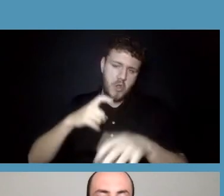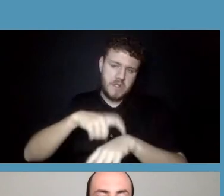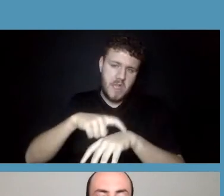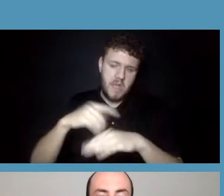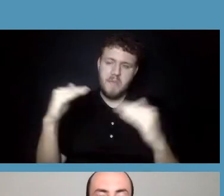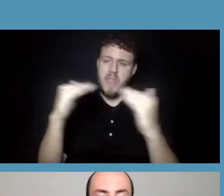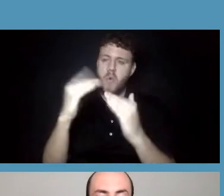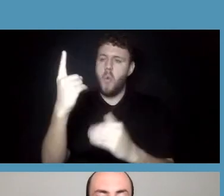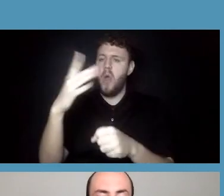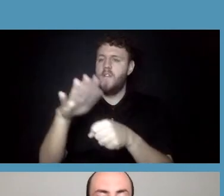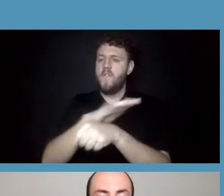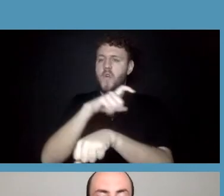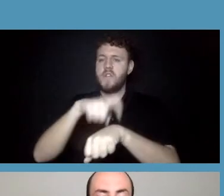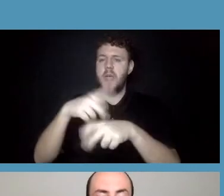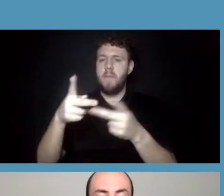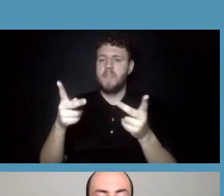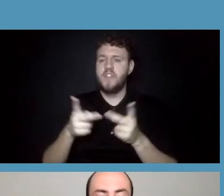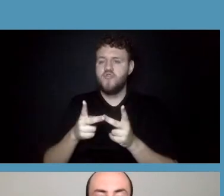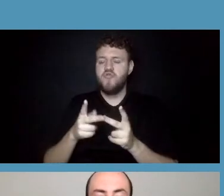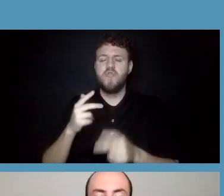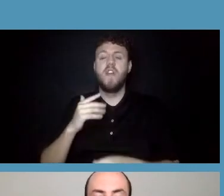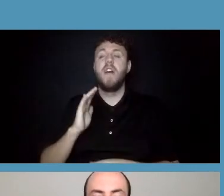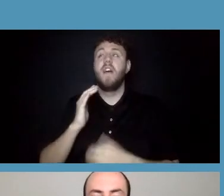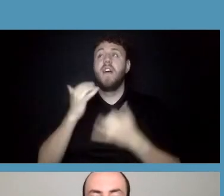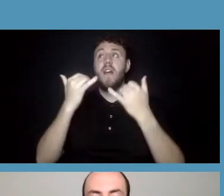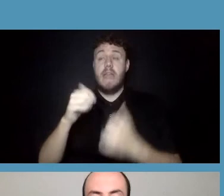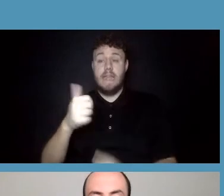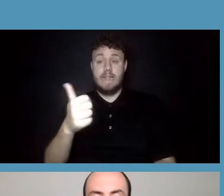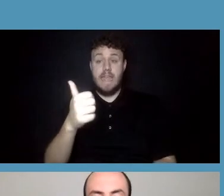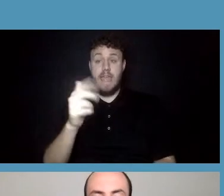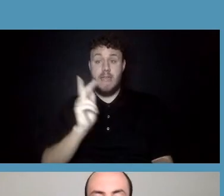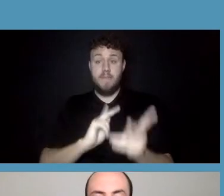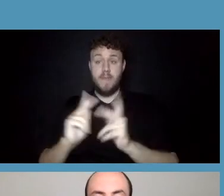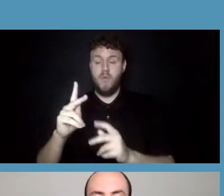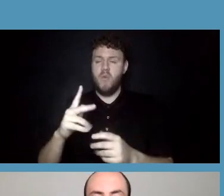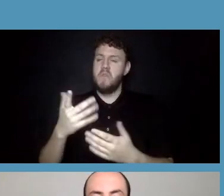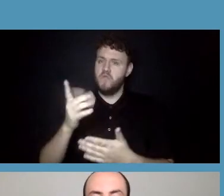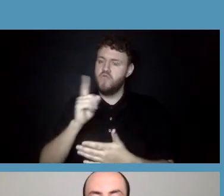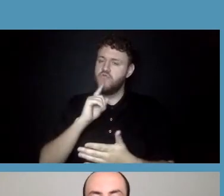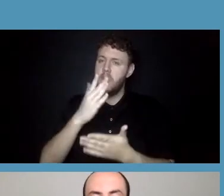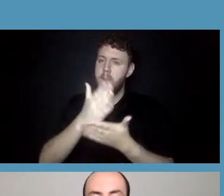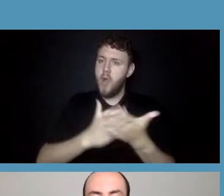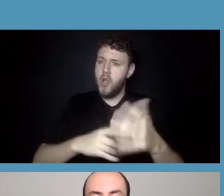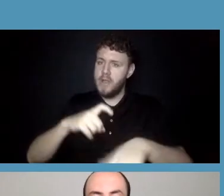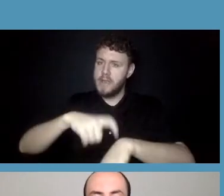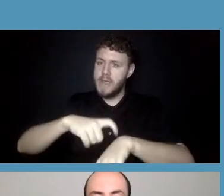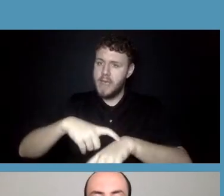position and then there are about 10 of us who are all very, very part-time. Our hours